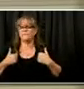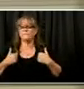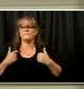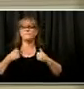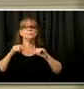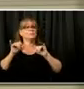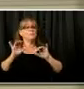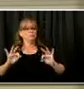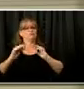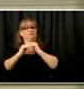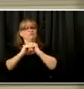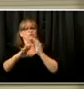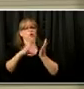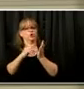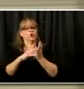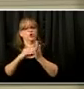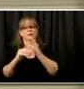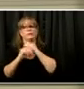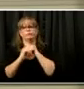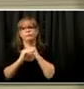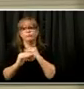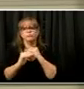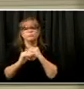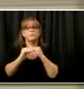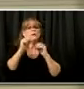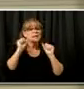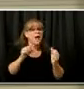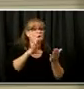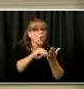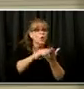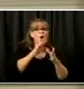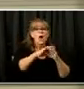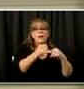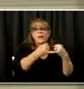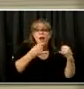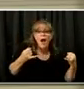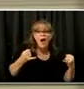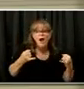school provides community which is so vital to the social and emotional development of young people